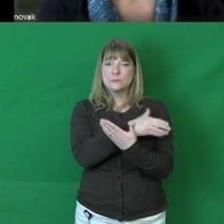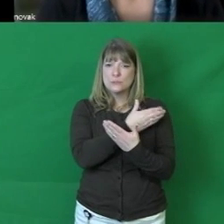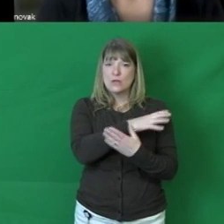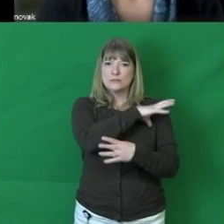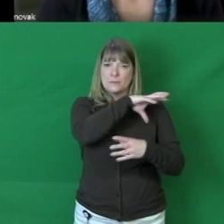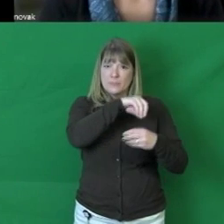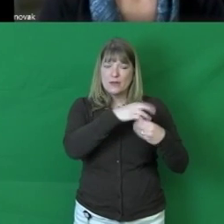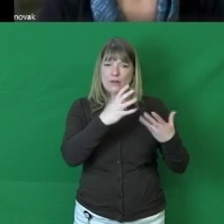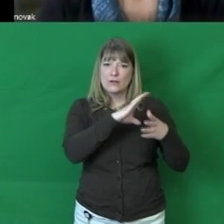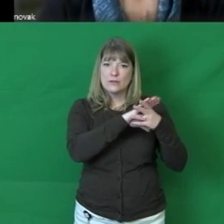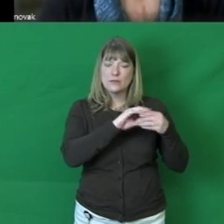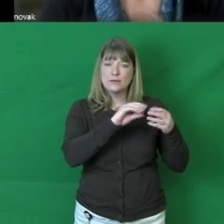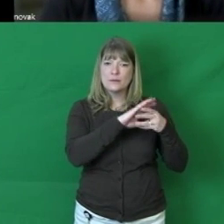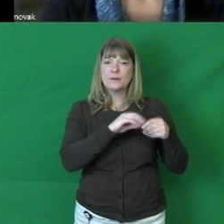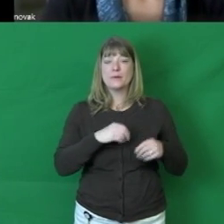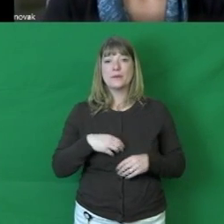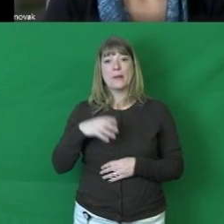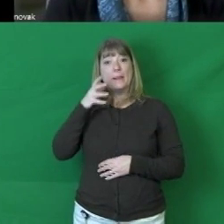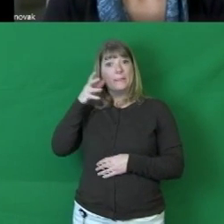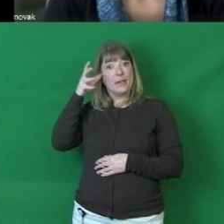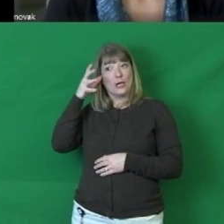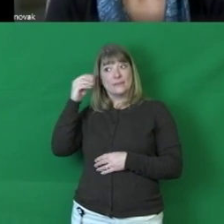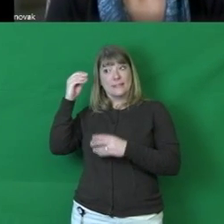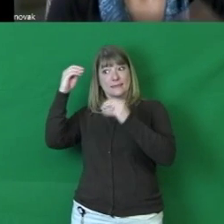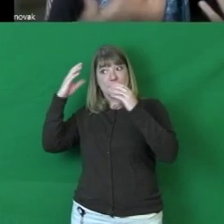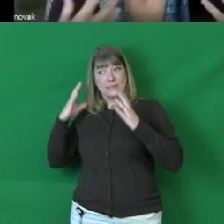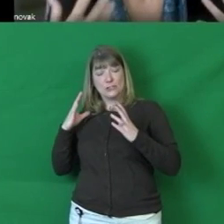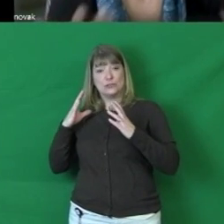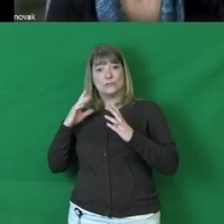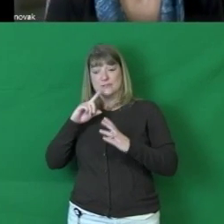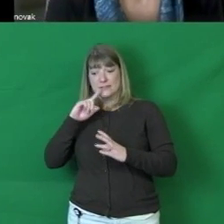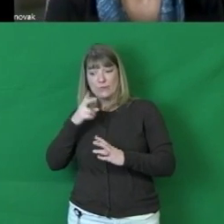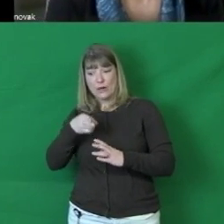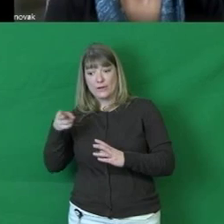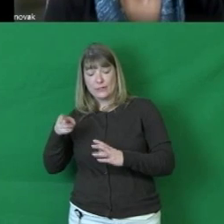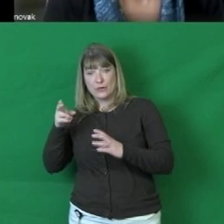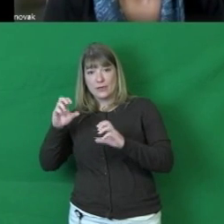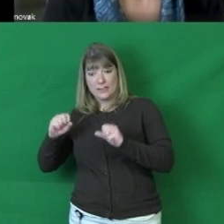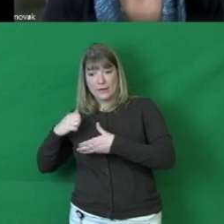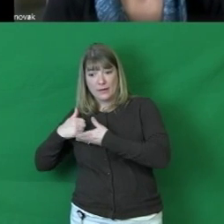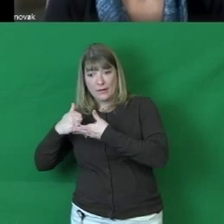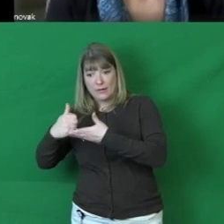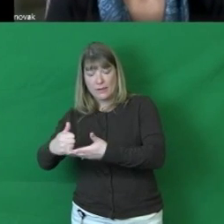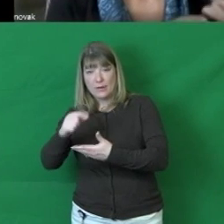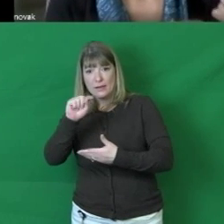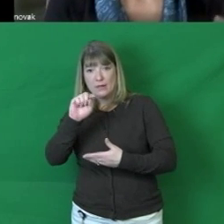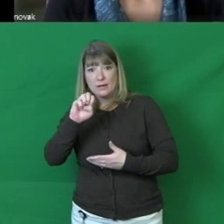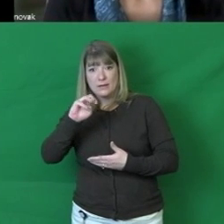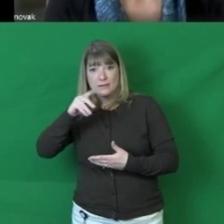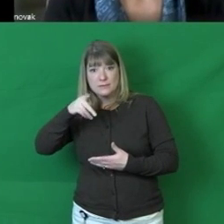in them. Parents and teachers can help students, who are Deaf or hard of hearing, with temporal language